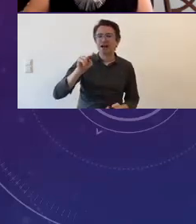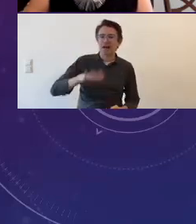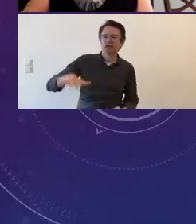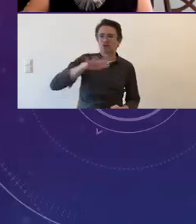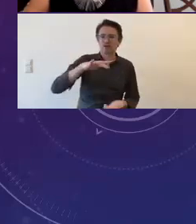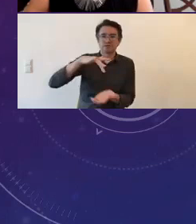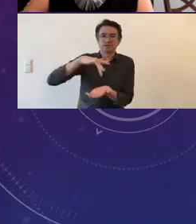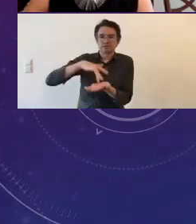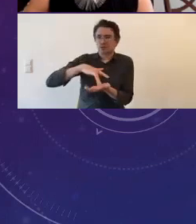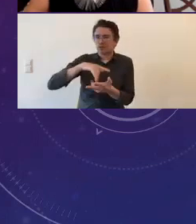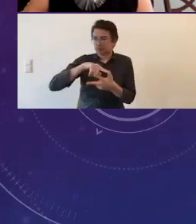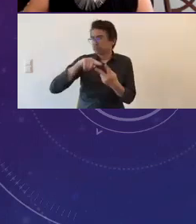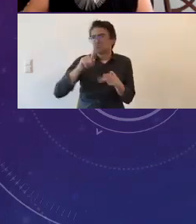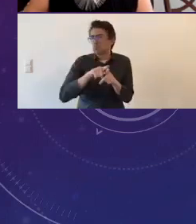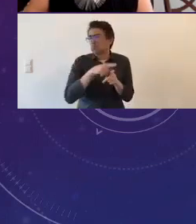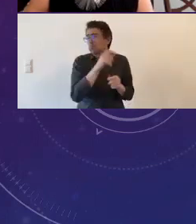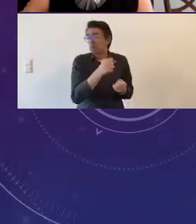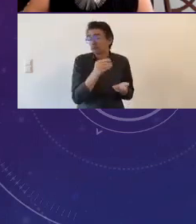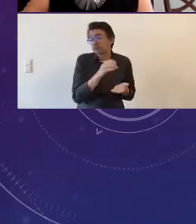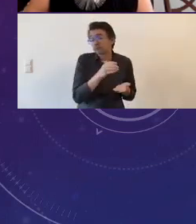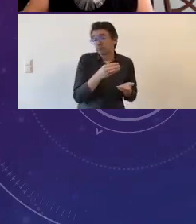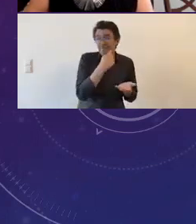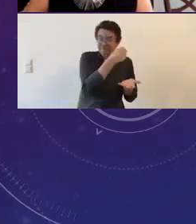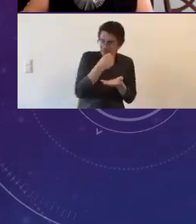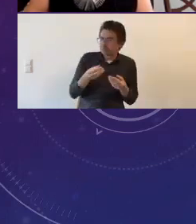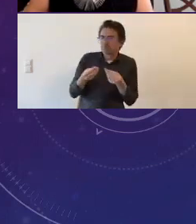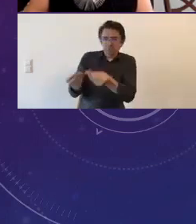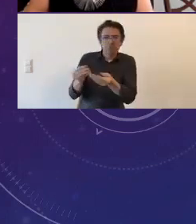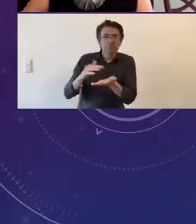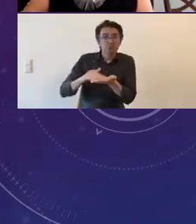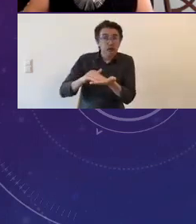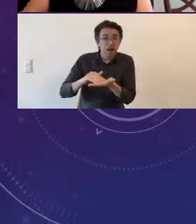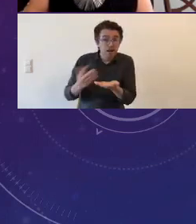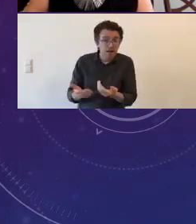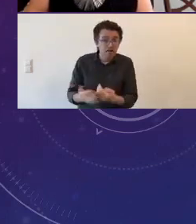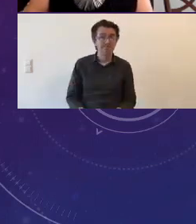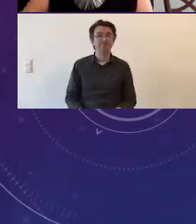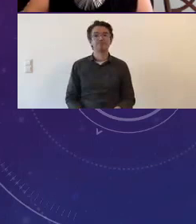that people don't think Braille is necessary anymore but well it's very